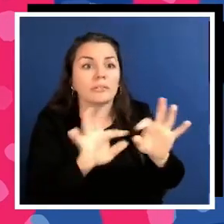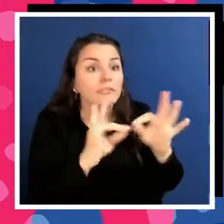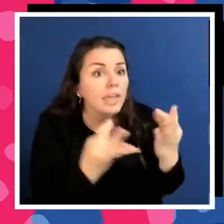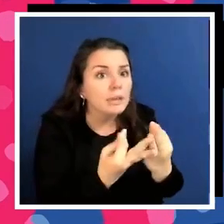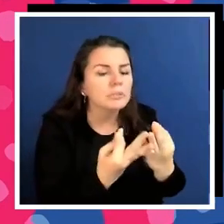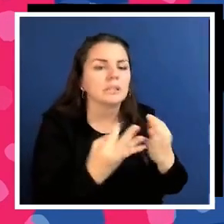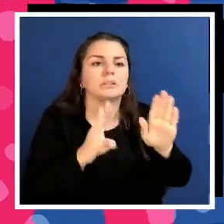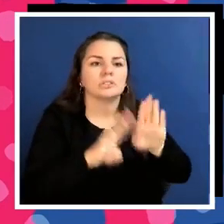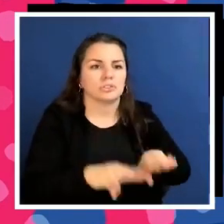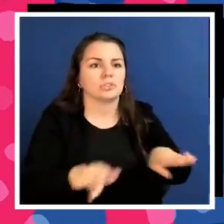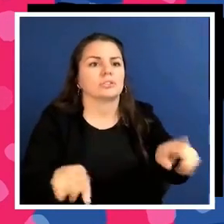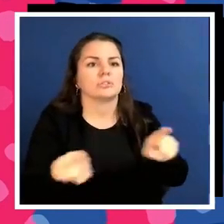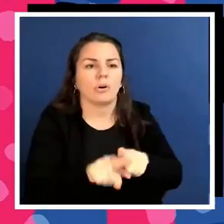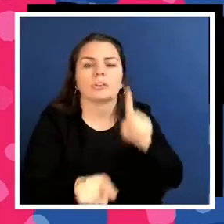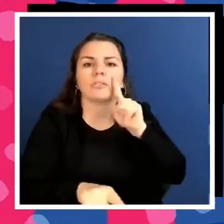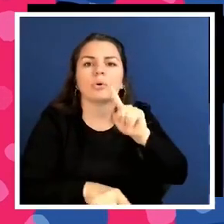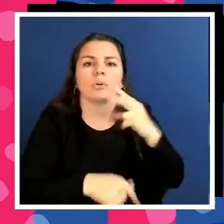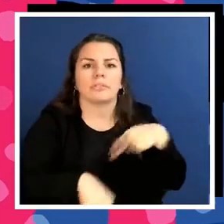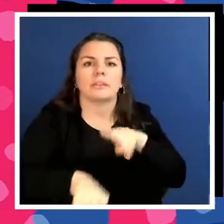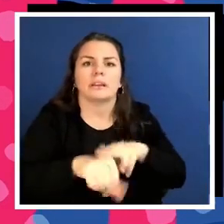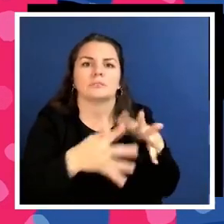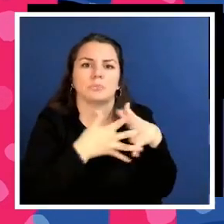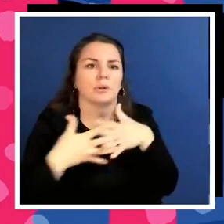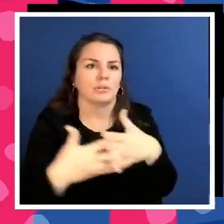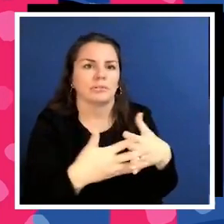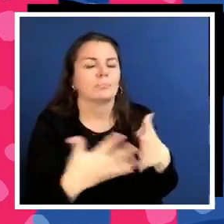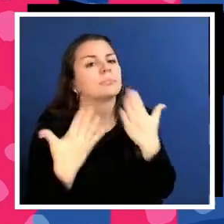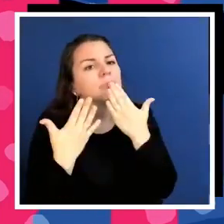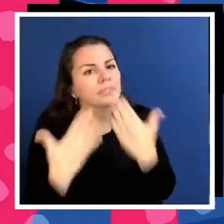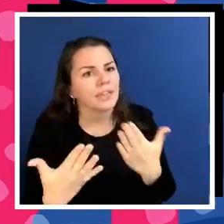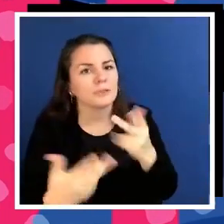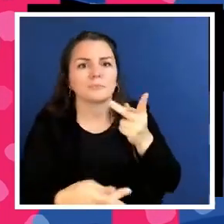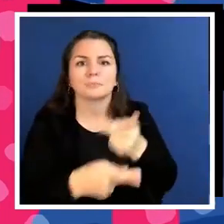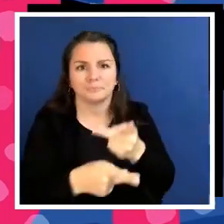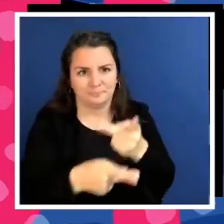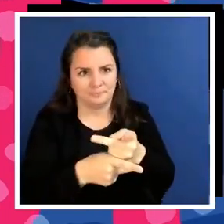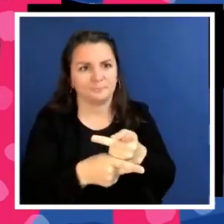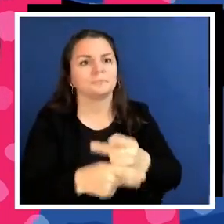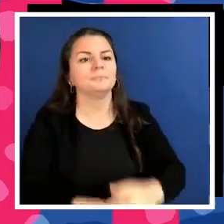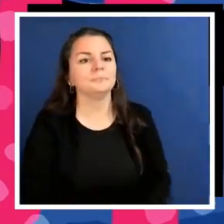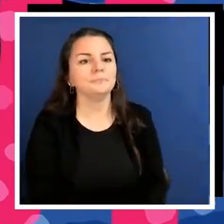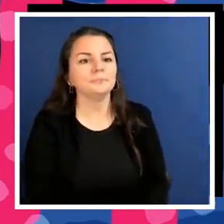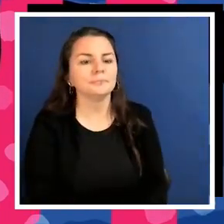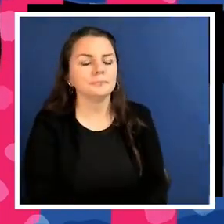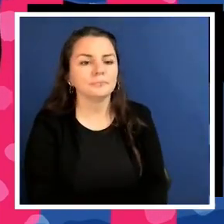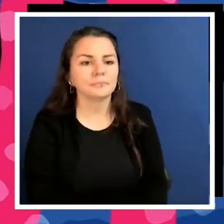KNOW THAT THE PRESIDENT AND I WILL NEVER STOP FIGHTING FOR